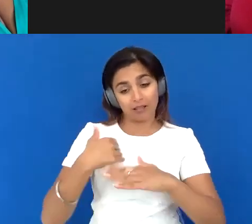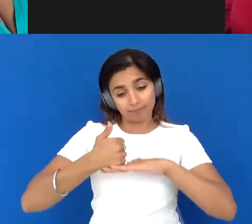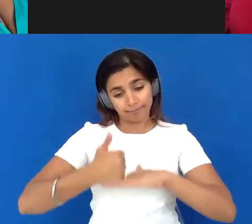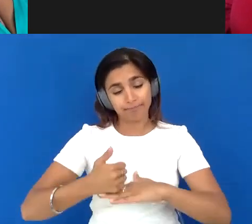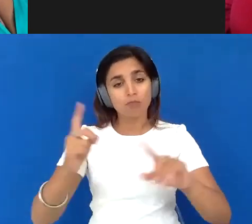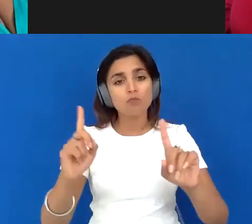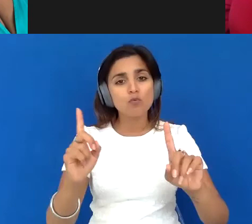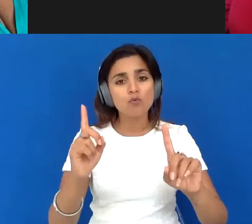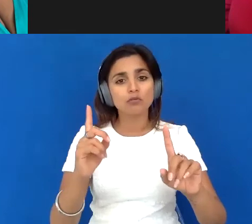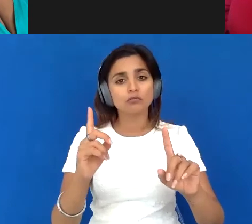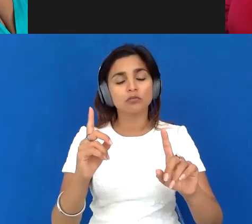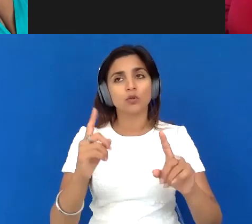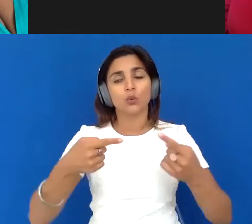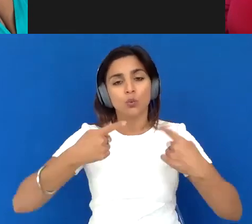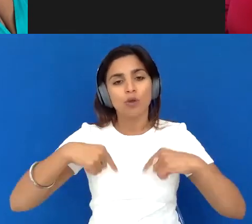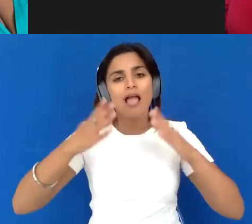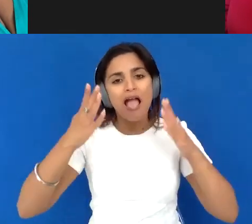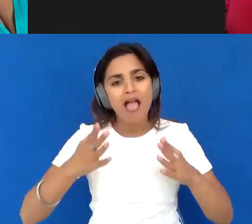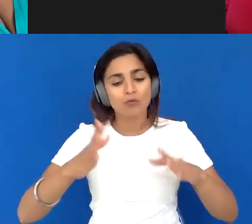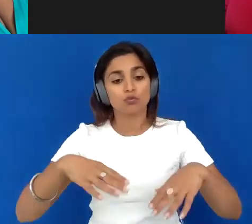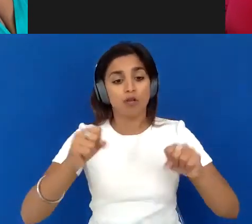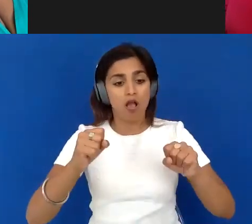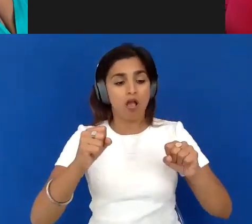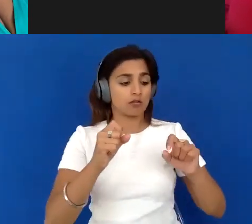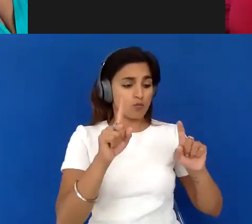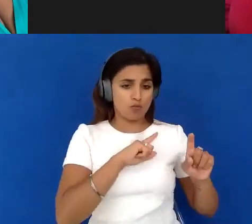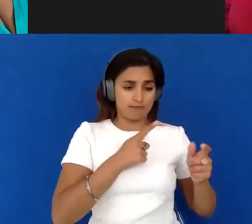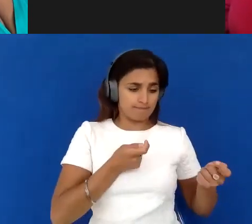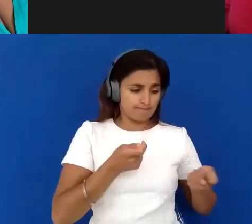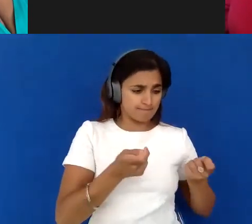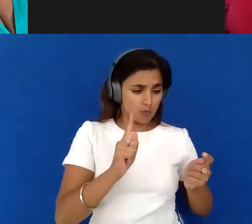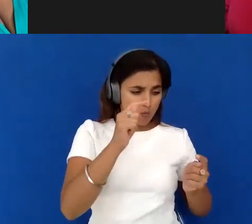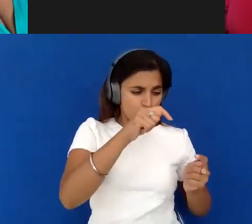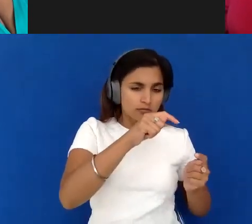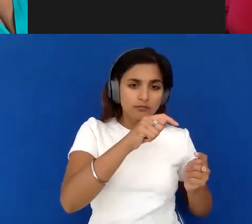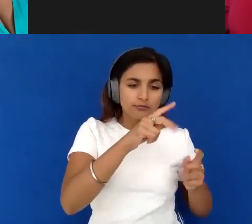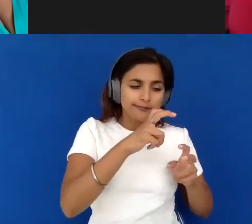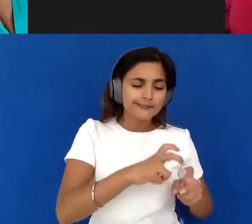we have to start from the margins of the margins earlier we were talking about autism and we're talking about the way in